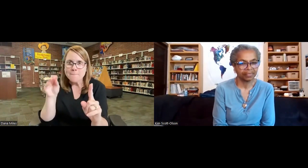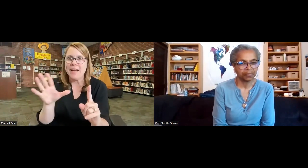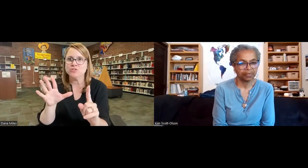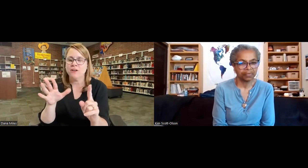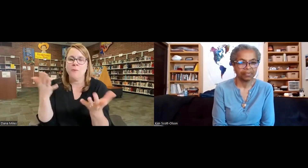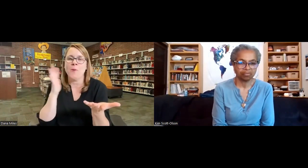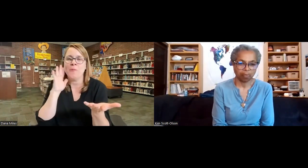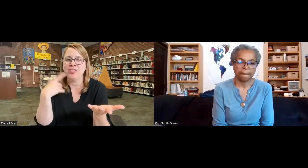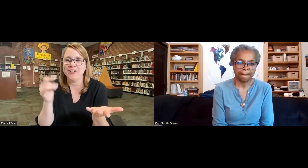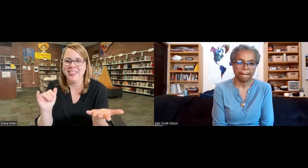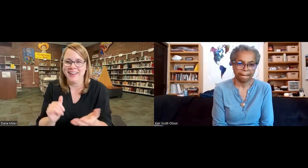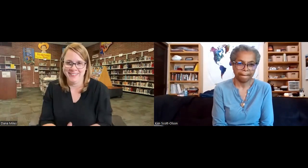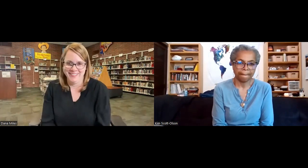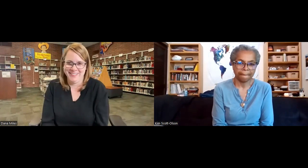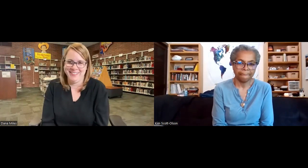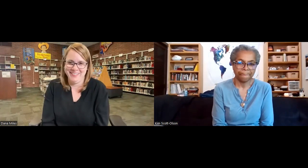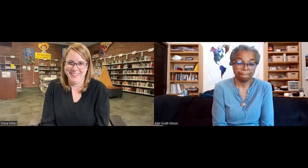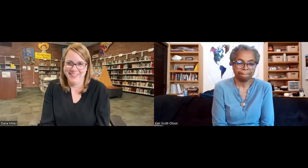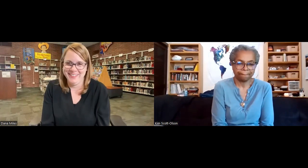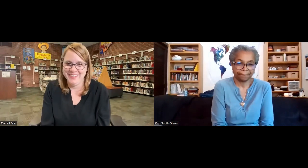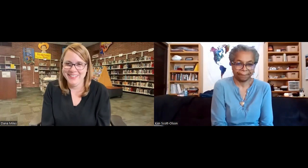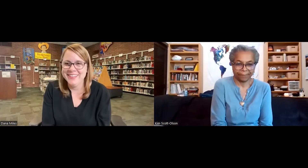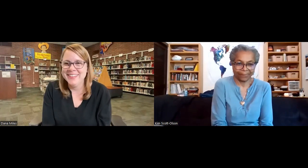that was magical, what would that look like?